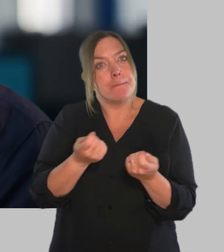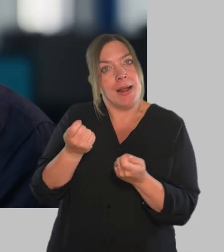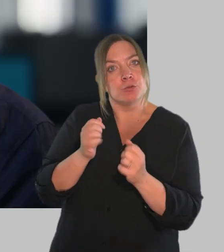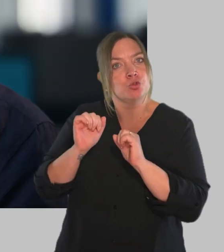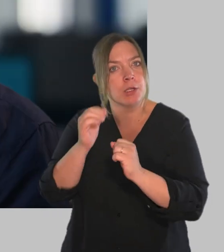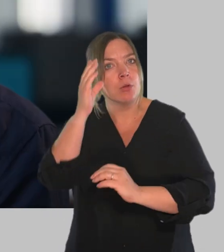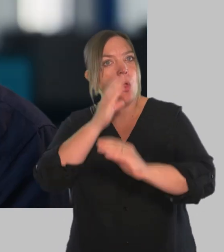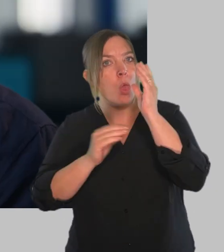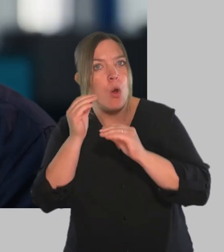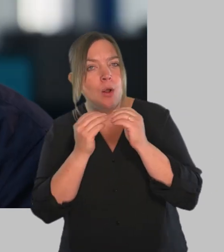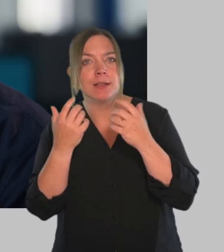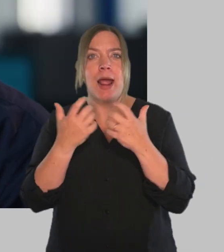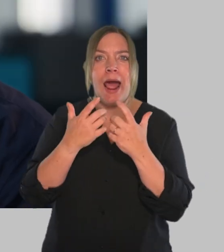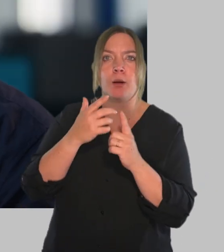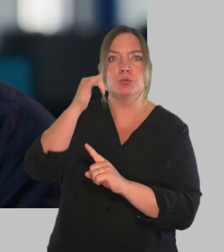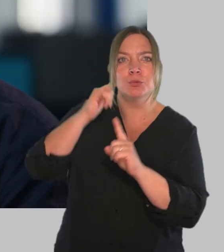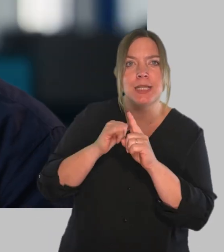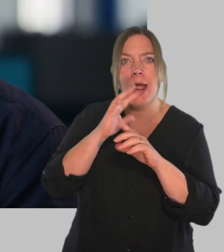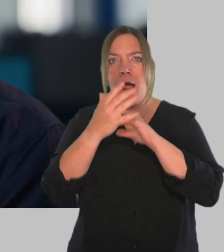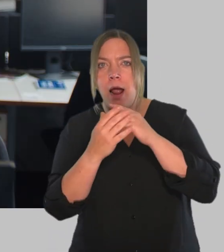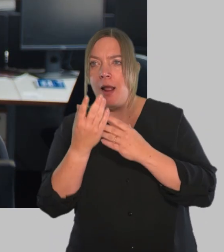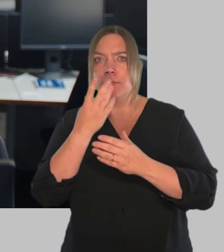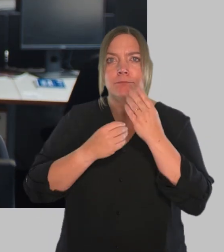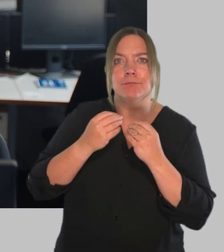which you can put almost infinite inputs into, and infinite outputs?